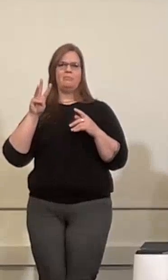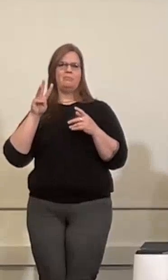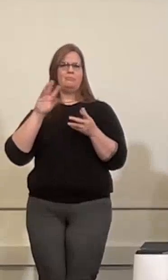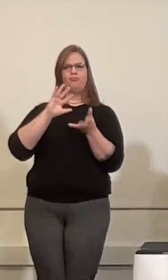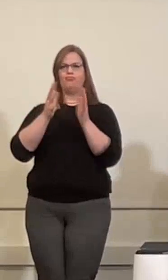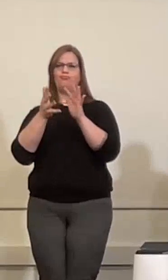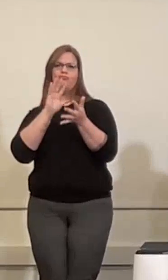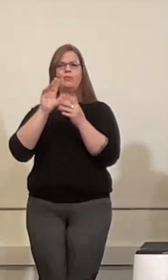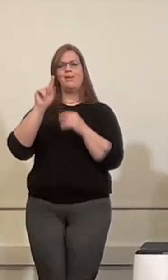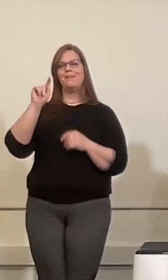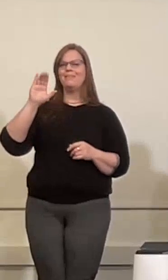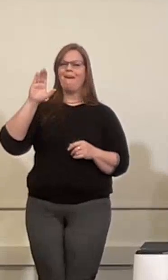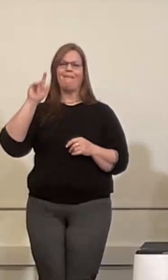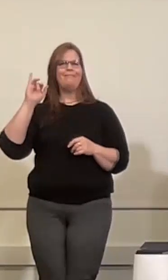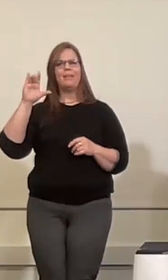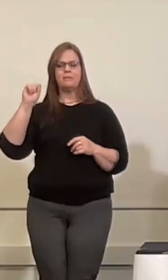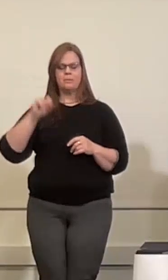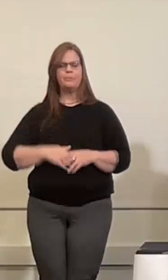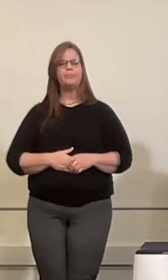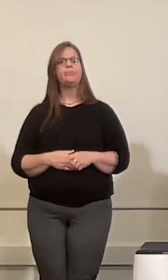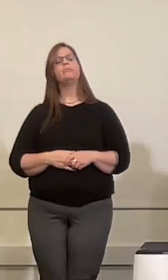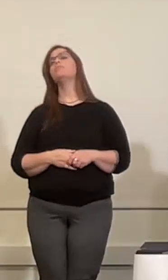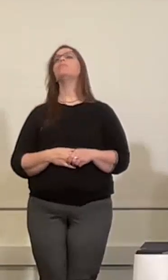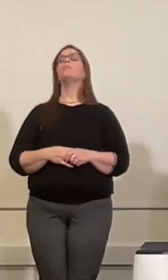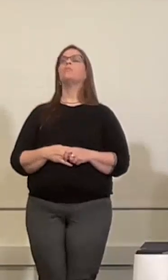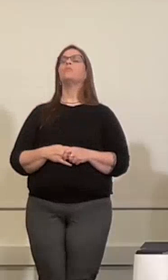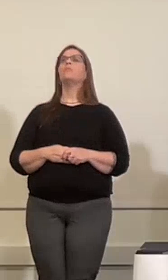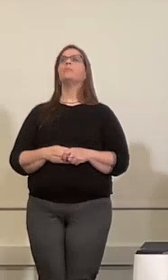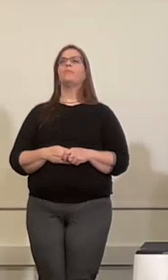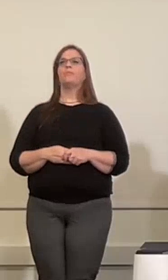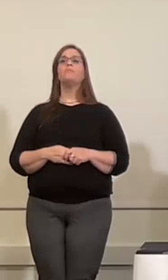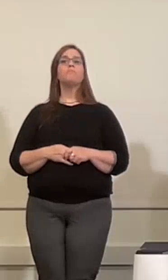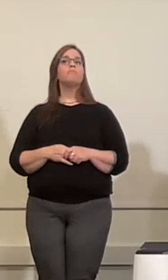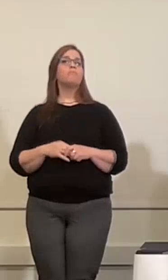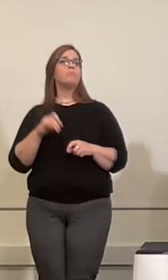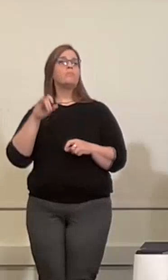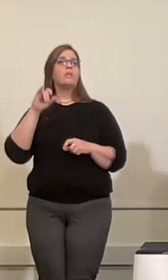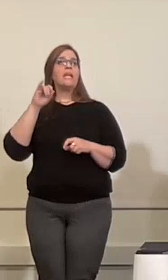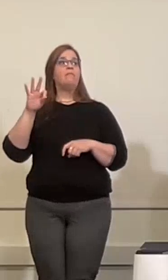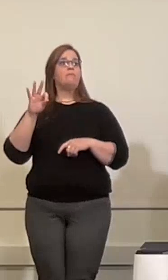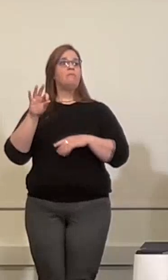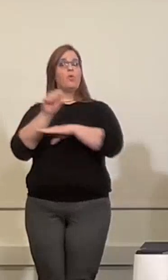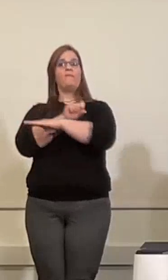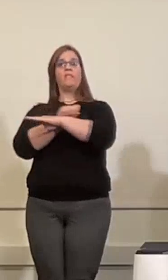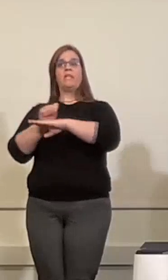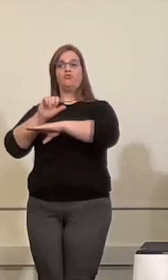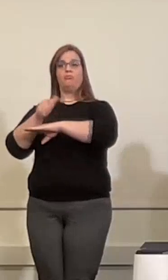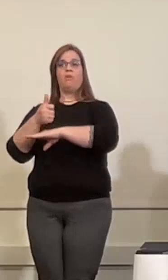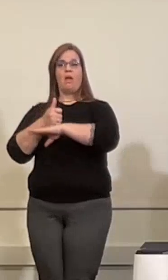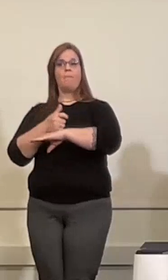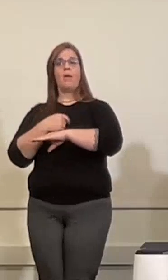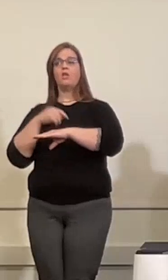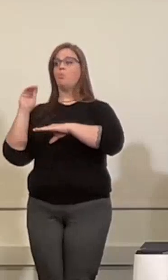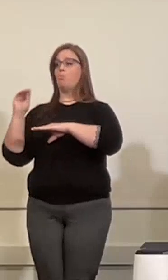I think when you but a person with a disability on a stage in a public forum, you can use that as a moment to say, hey